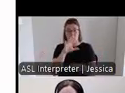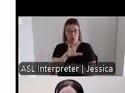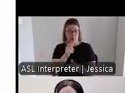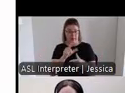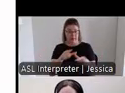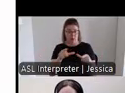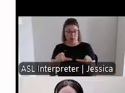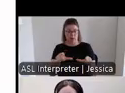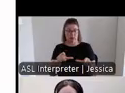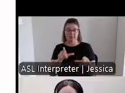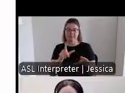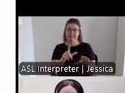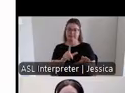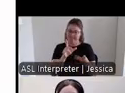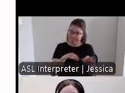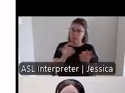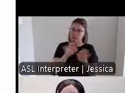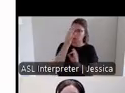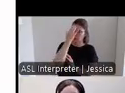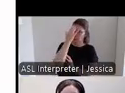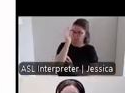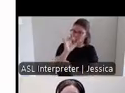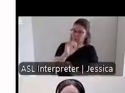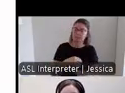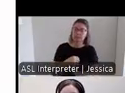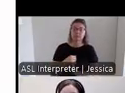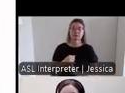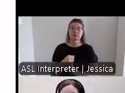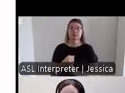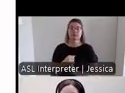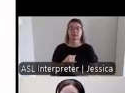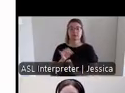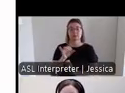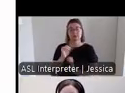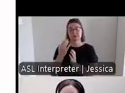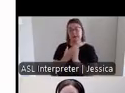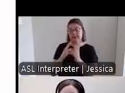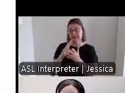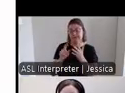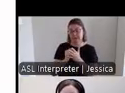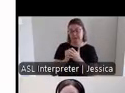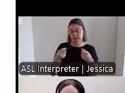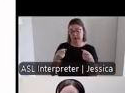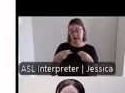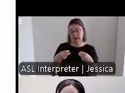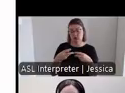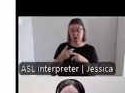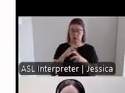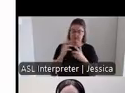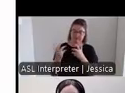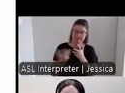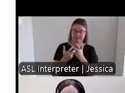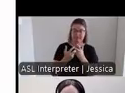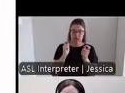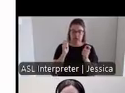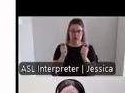this is important information to know. Additionally, some videos allowed the captions to be customized by changing the background